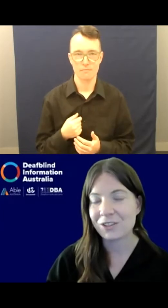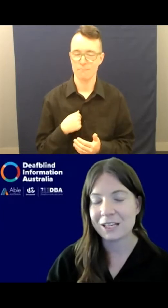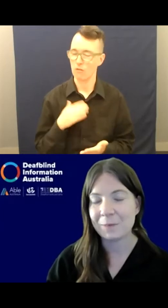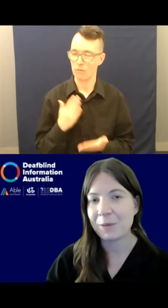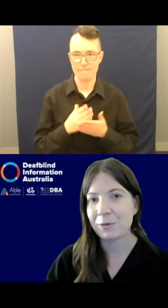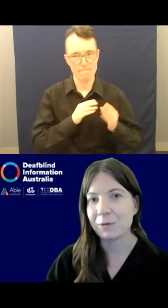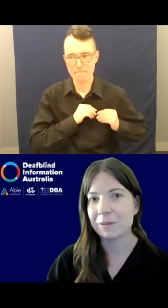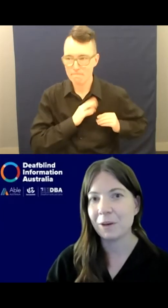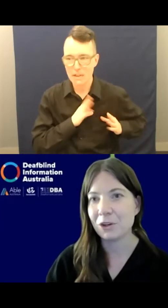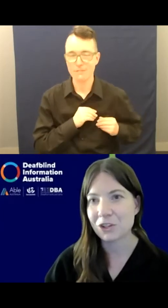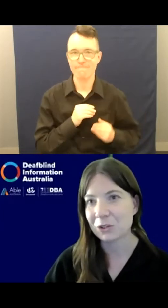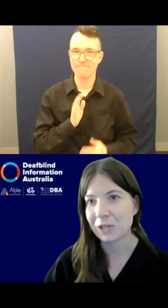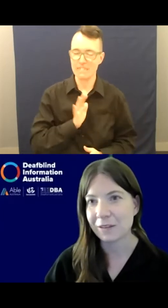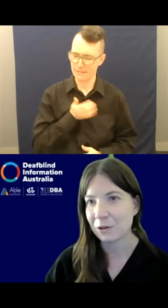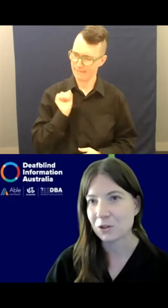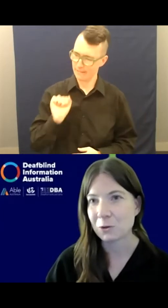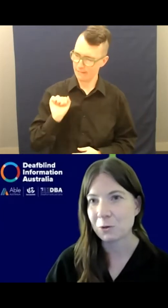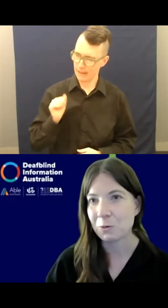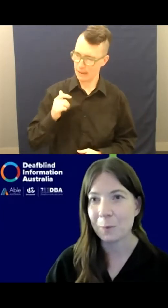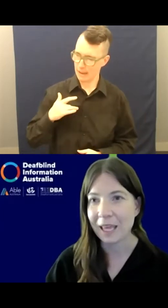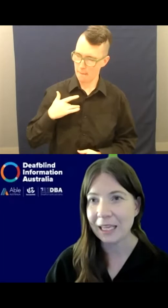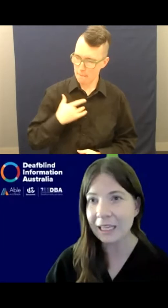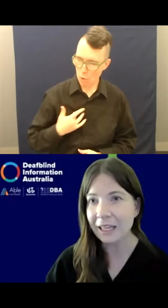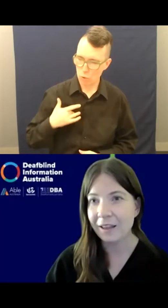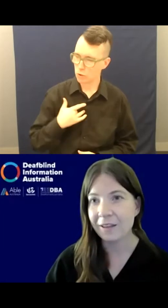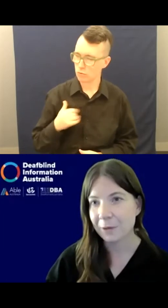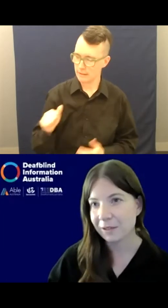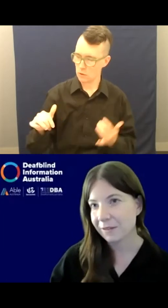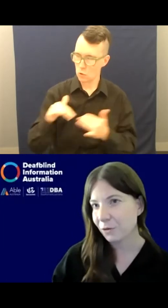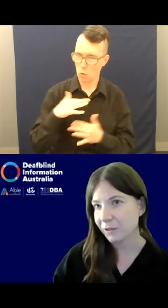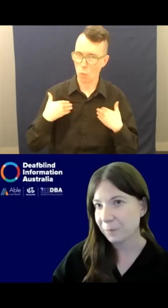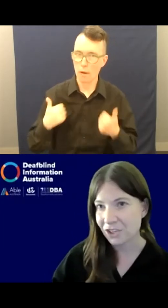in people's emotional and social wellbeing as well as self-expression.